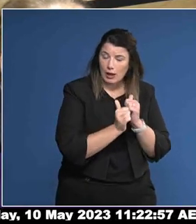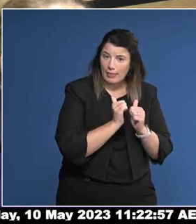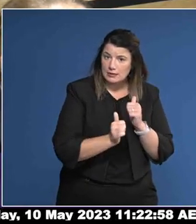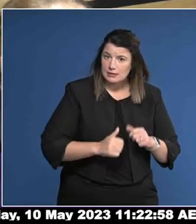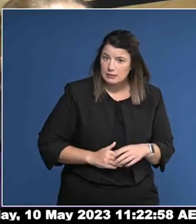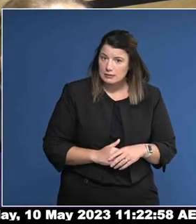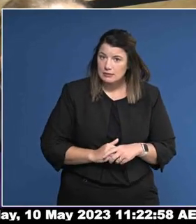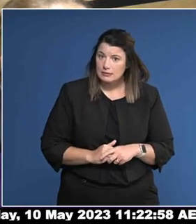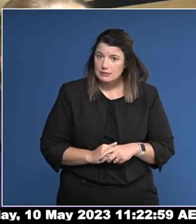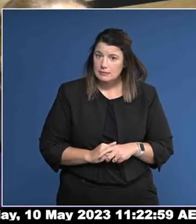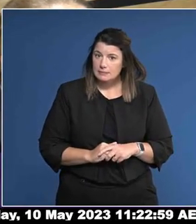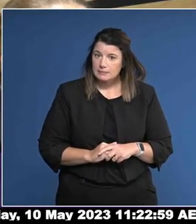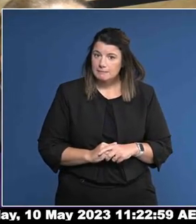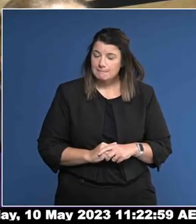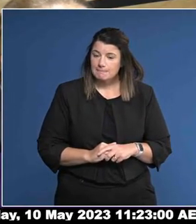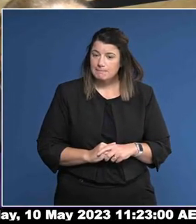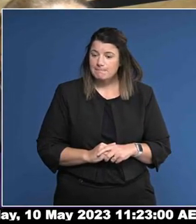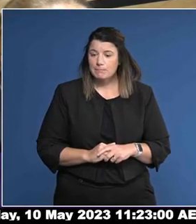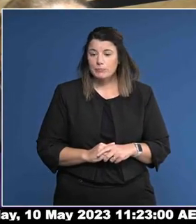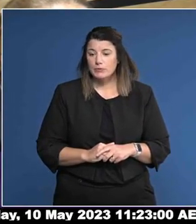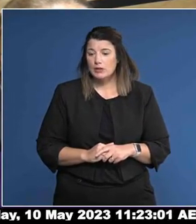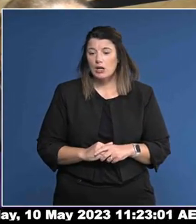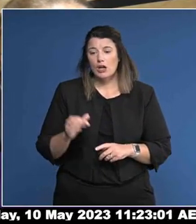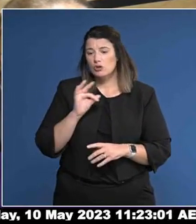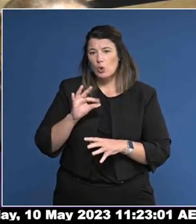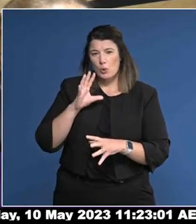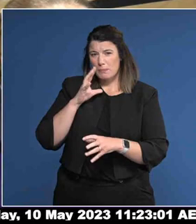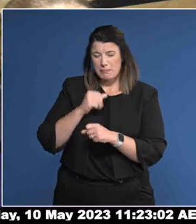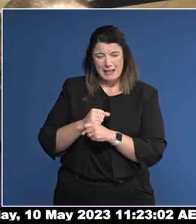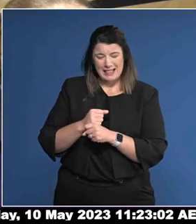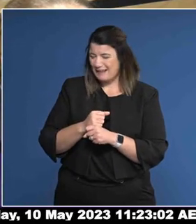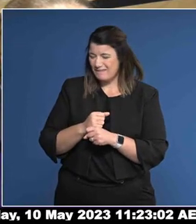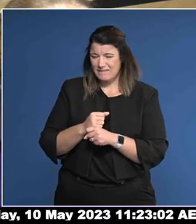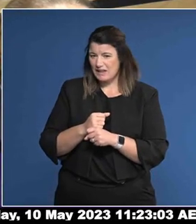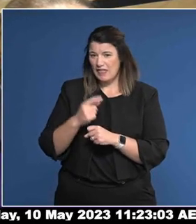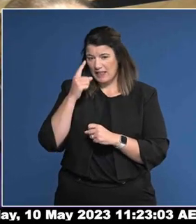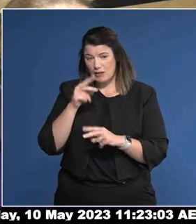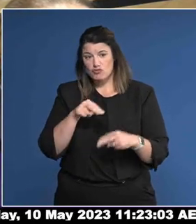I don't believe so, because I believe the review was conducted under the